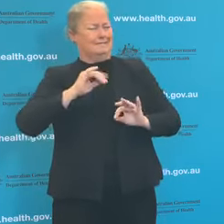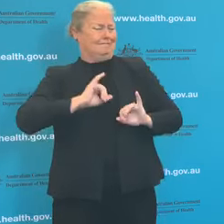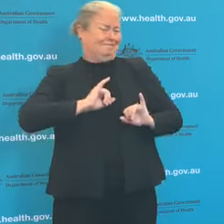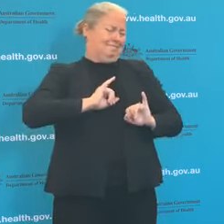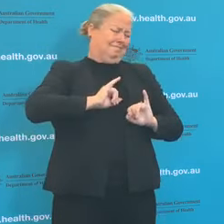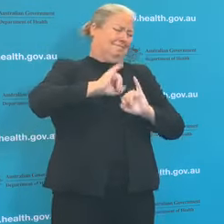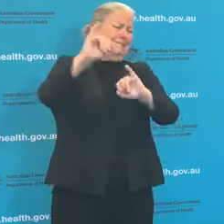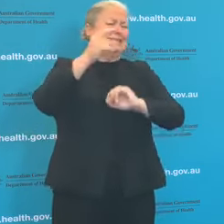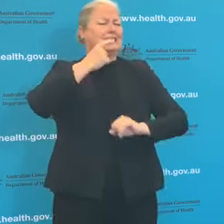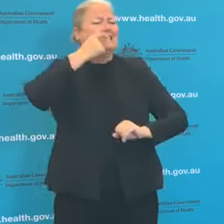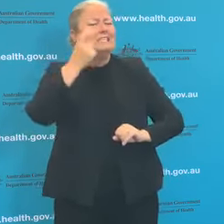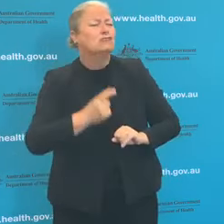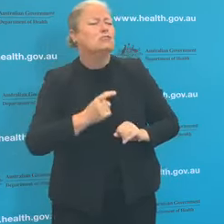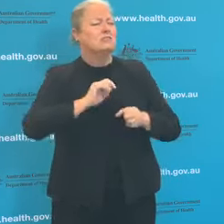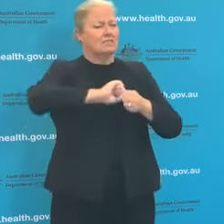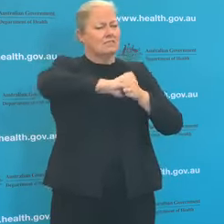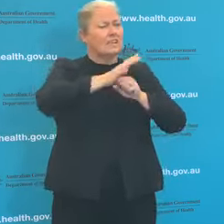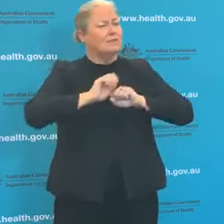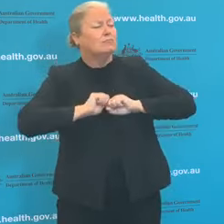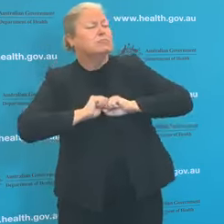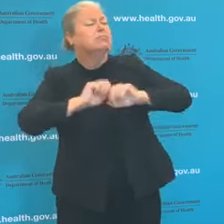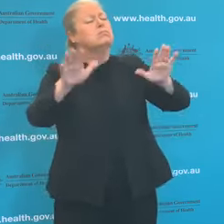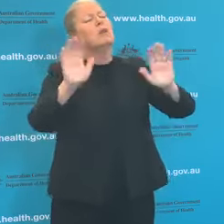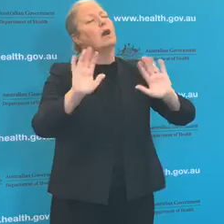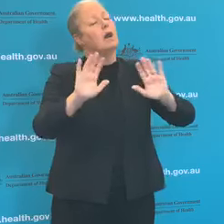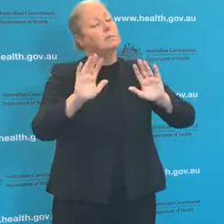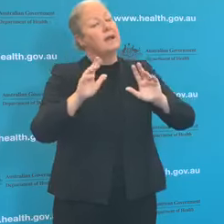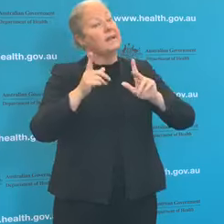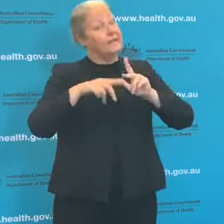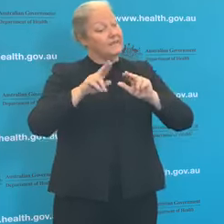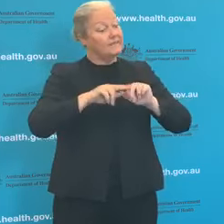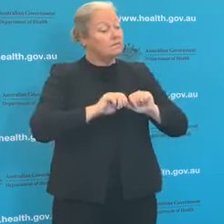outbreak.And that means as I've said already, lots and lots of testing, really